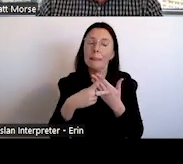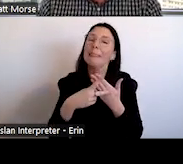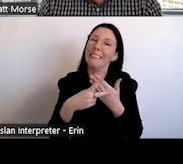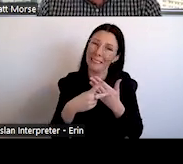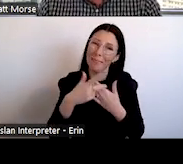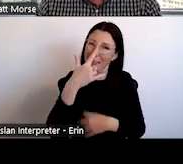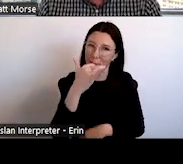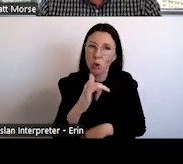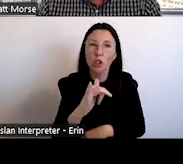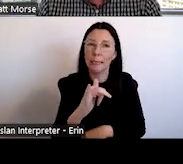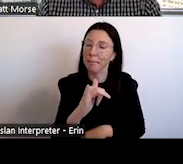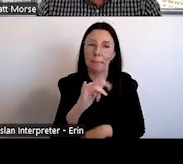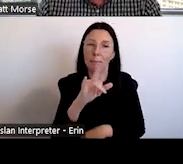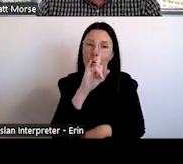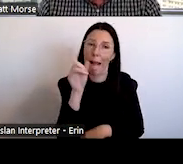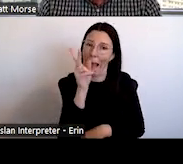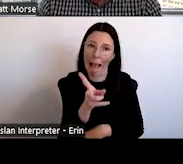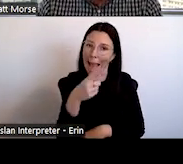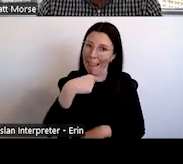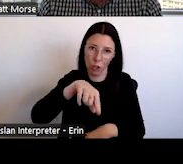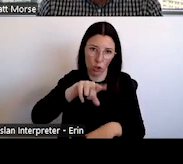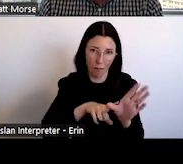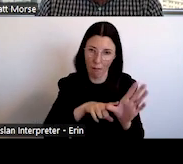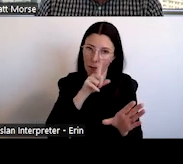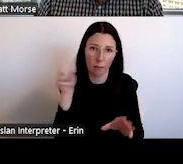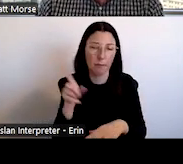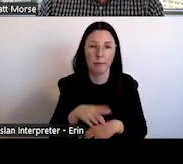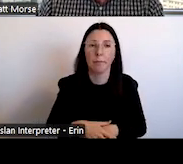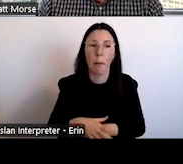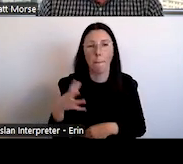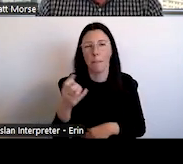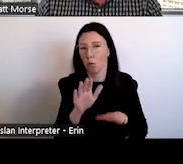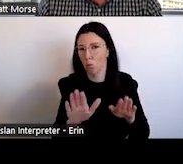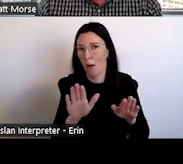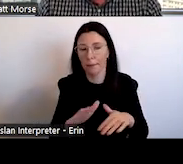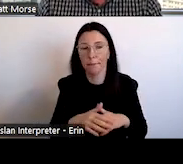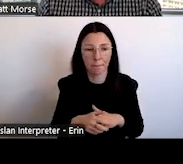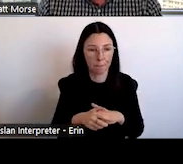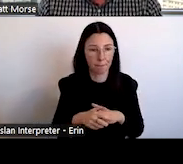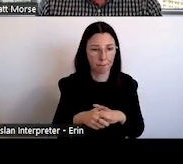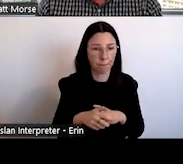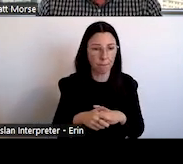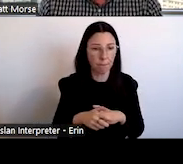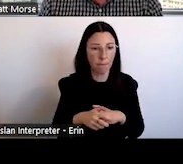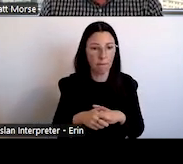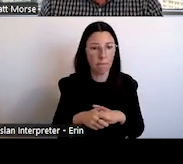you need to take a year off Plus1. We also won't accept applications from